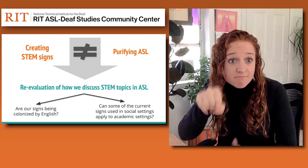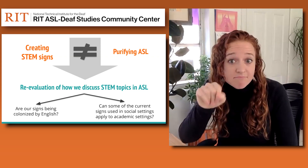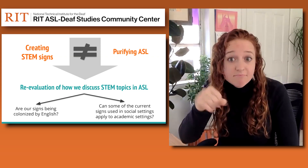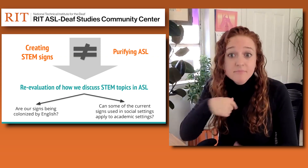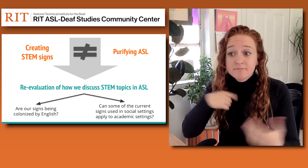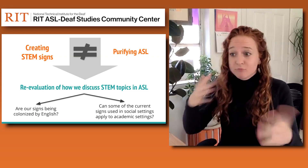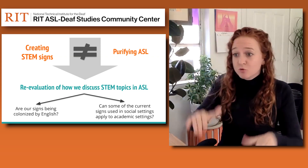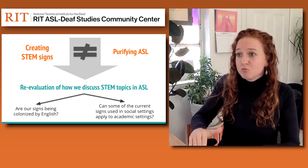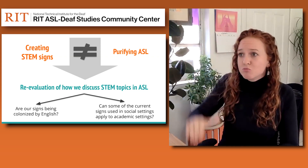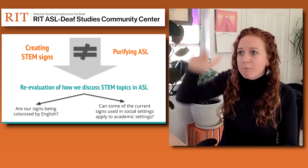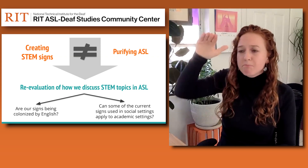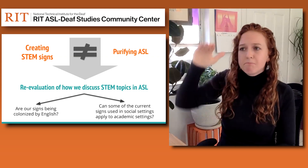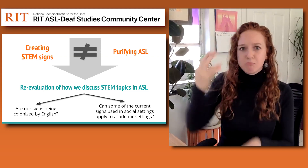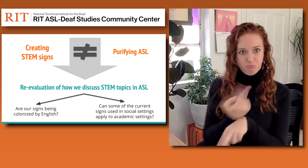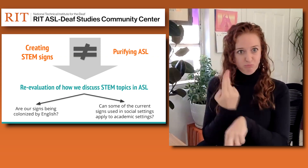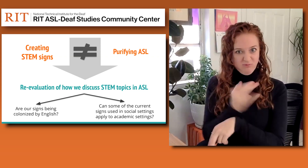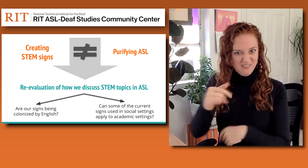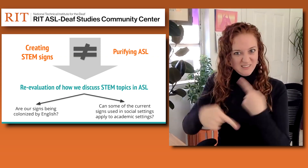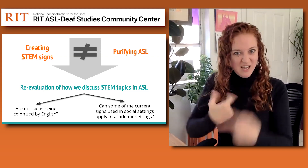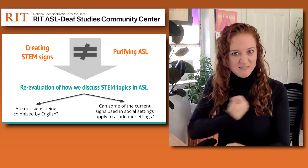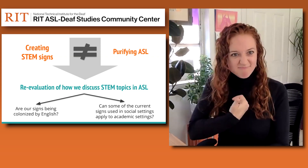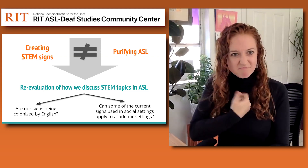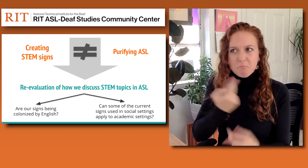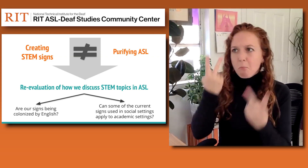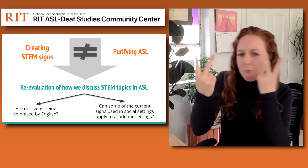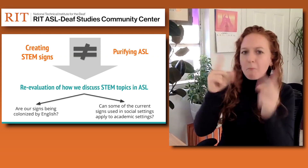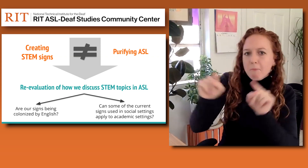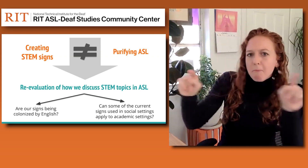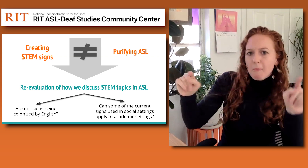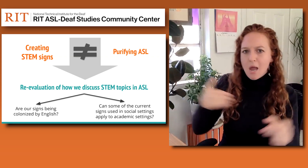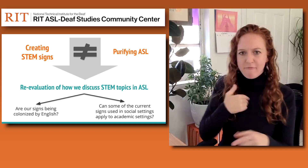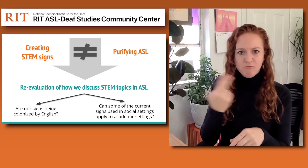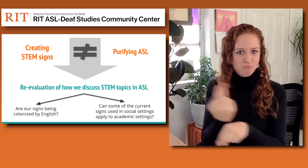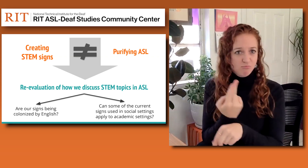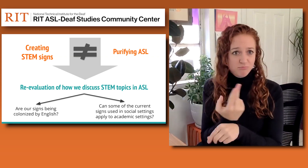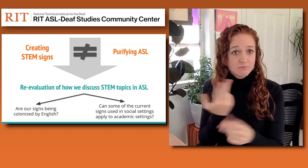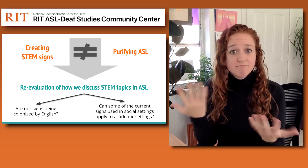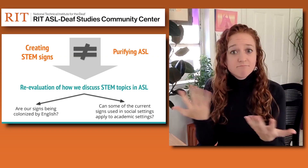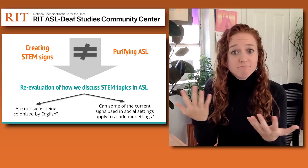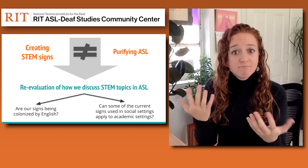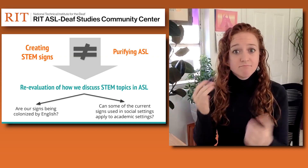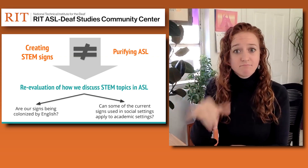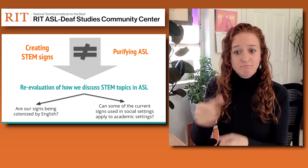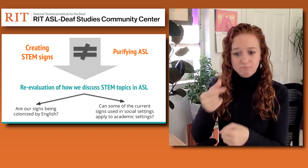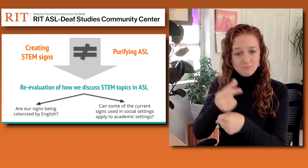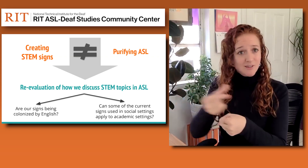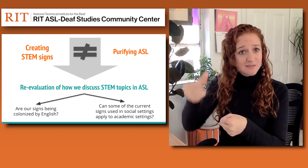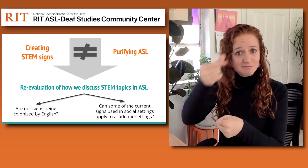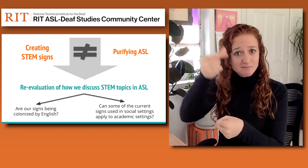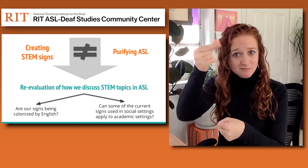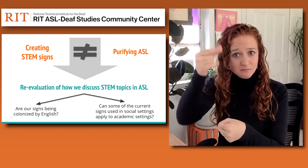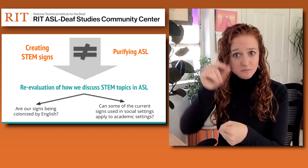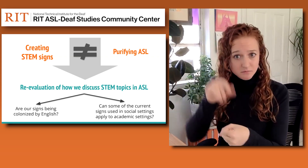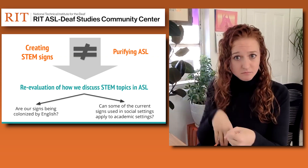and we have a sign. When I was growing up, I had a sign that I saw that I used, which was gas.